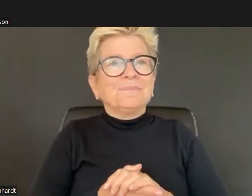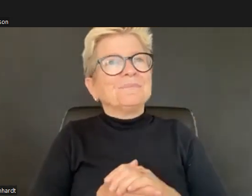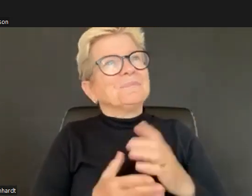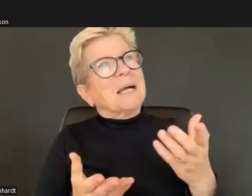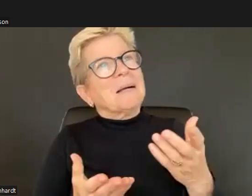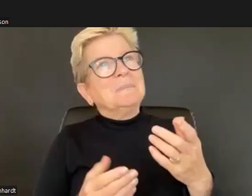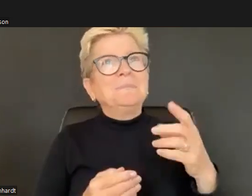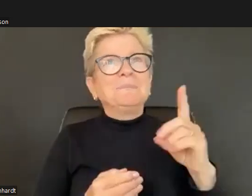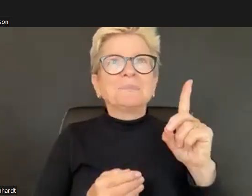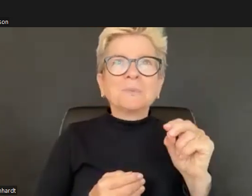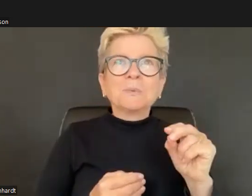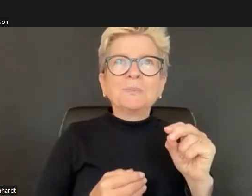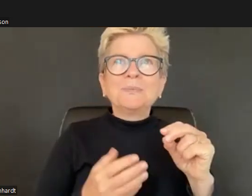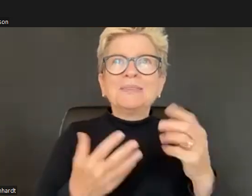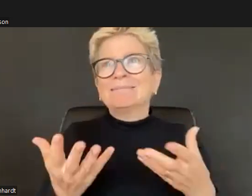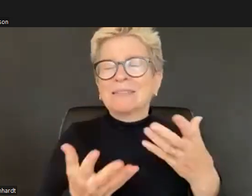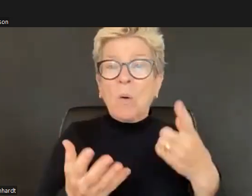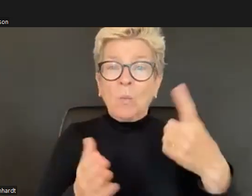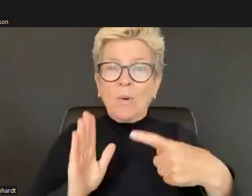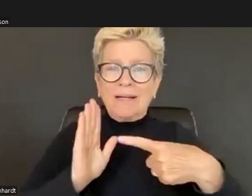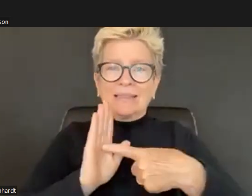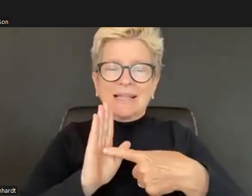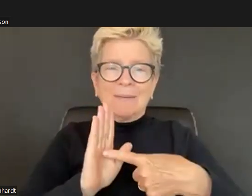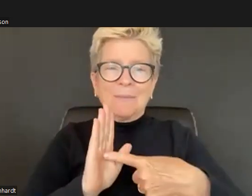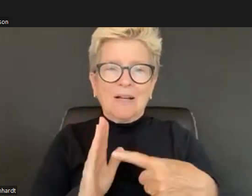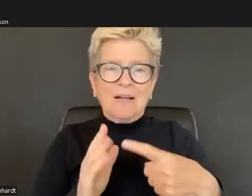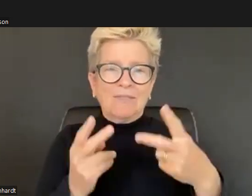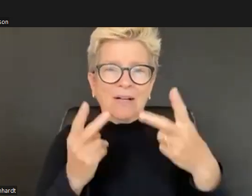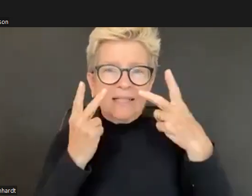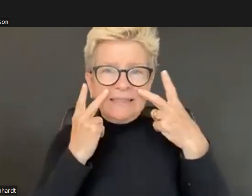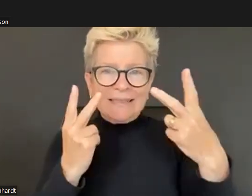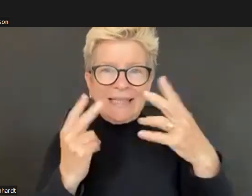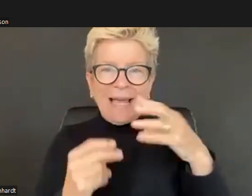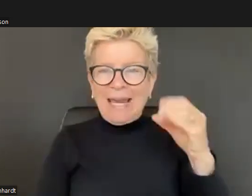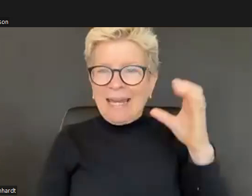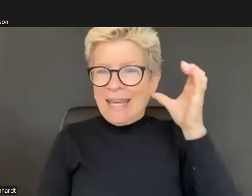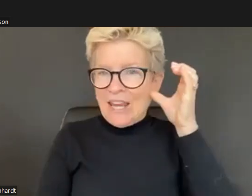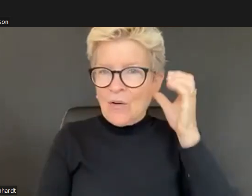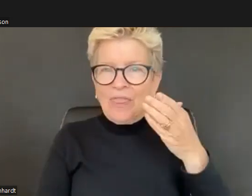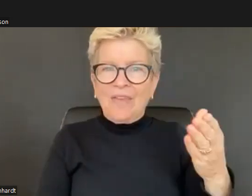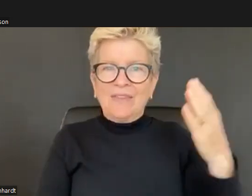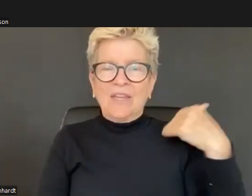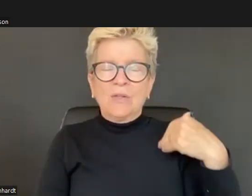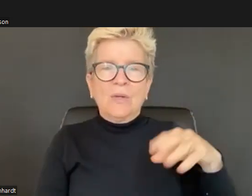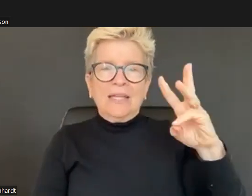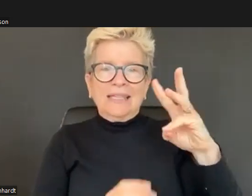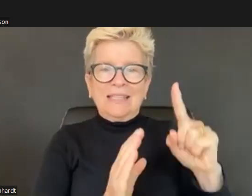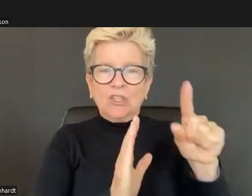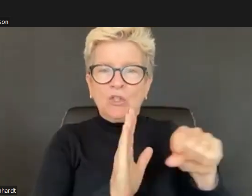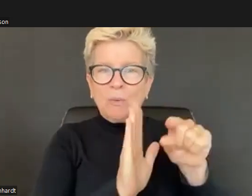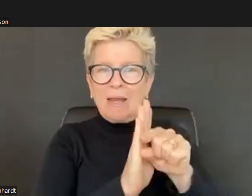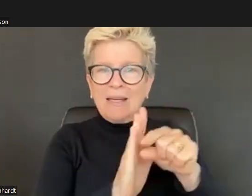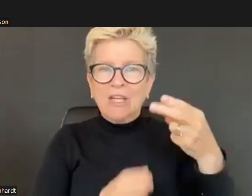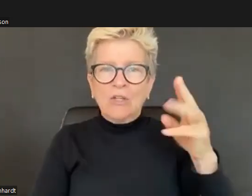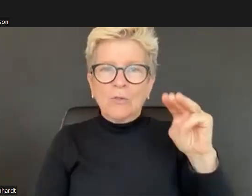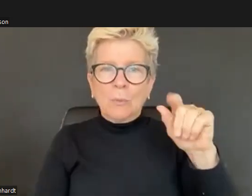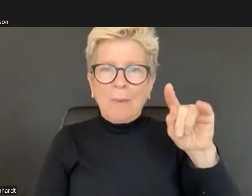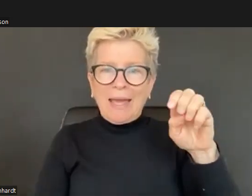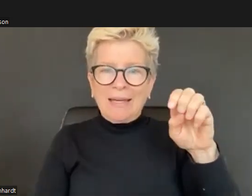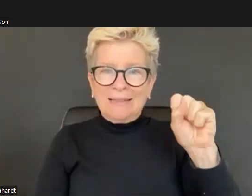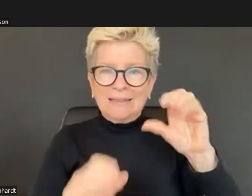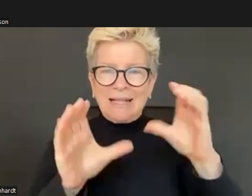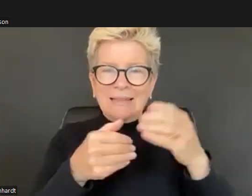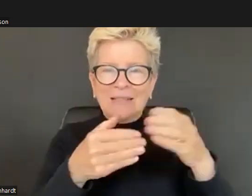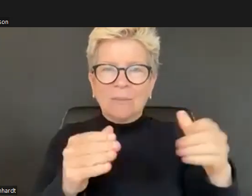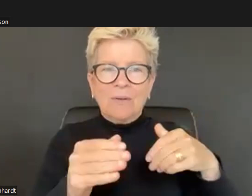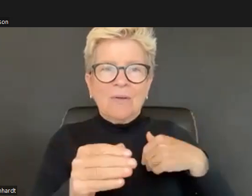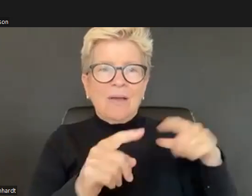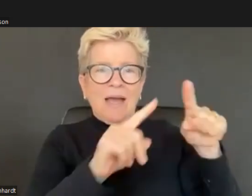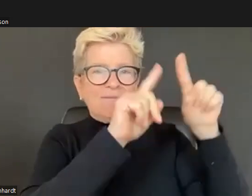What do they hear? They hearing music? Are you hearing music? Are you hearing some of your favorite music to keep you alive and joyful in that space.